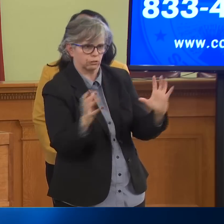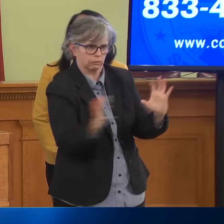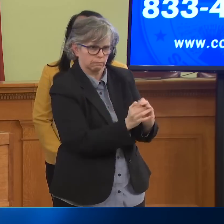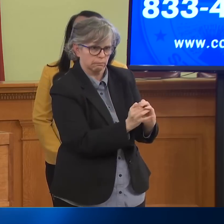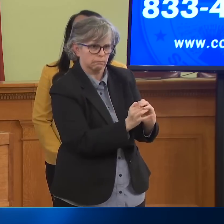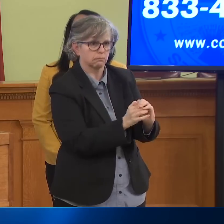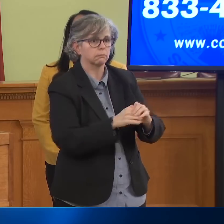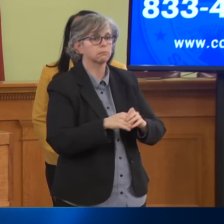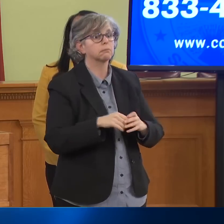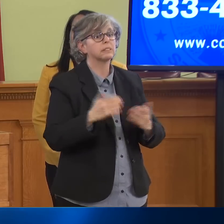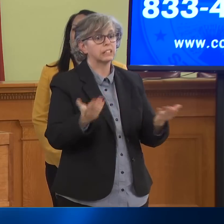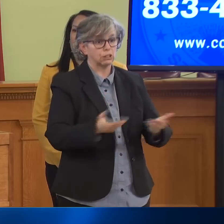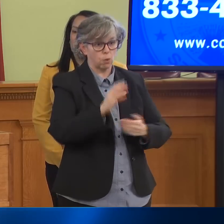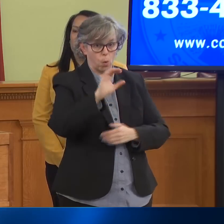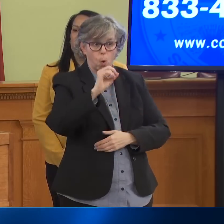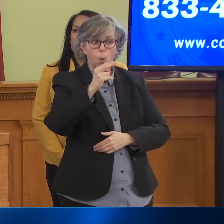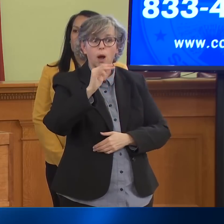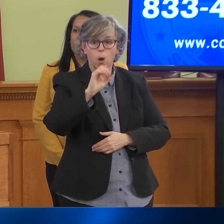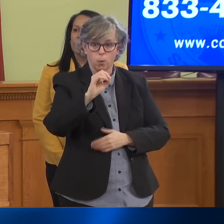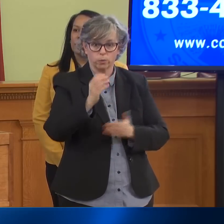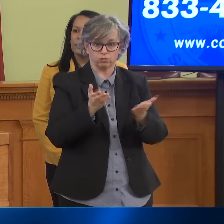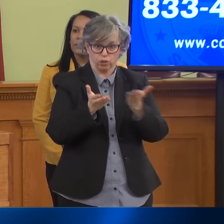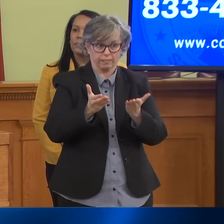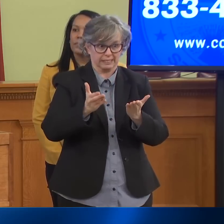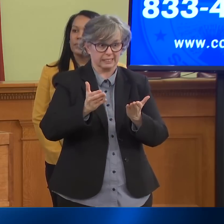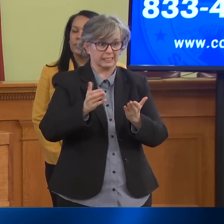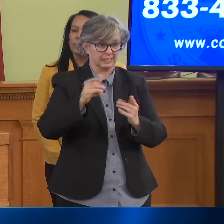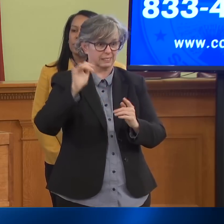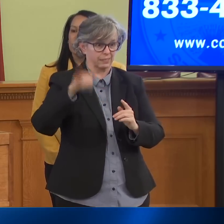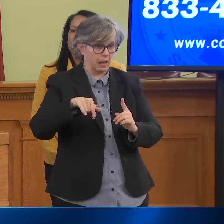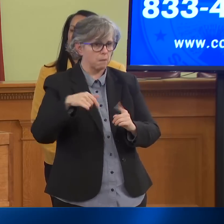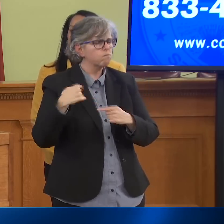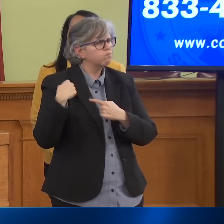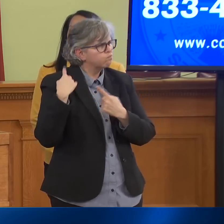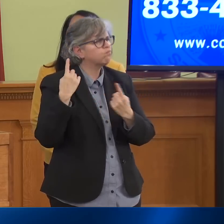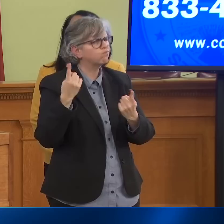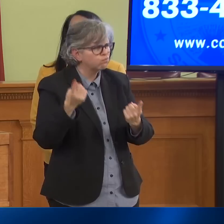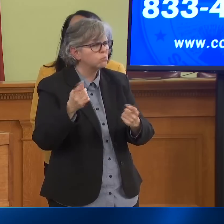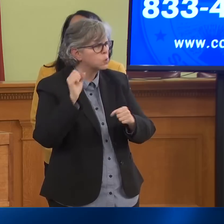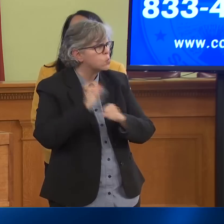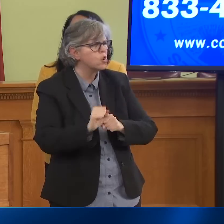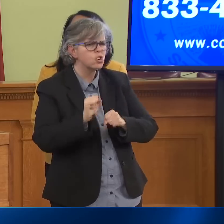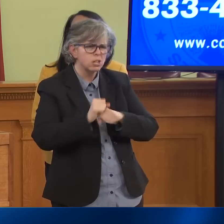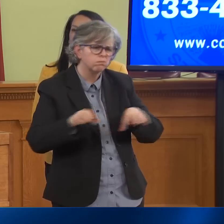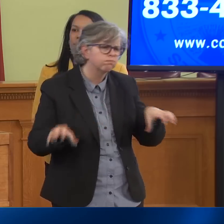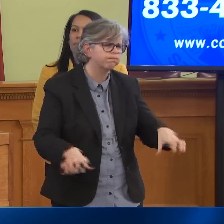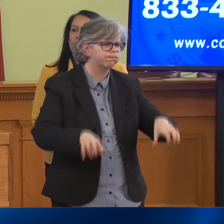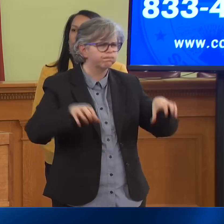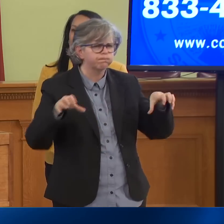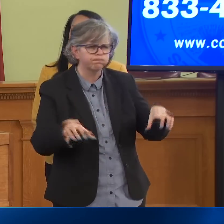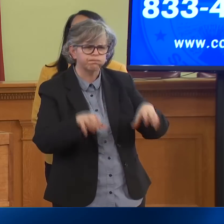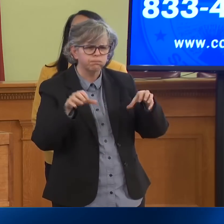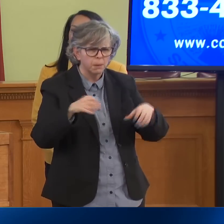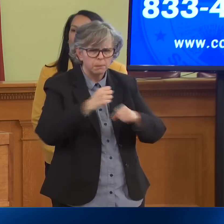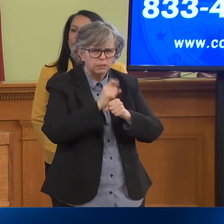MEDICATIONS THROUGH ALL OF THE TREATMENT PROVIDERS, AND STATE FACILITIES, NOT JUST THE ONES TALKED ABOUT IN THIS FEDERAL GUIDANCE.